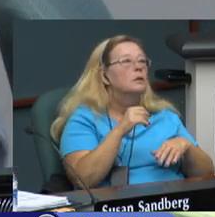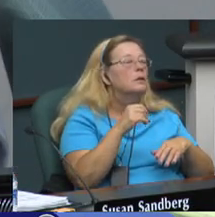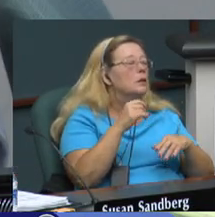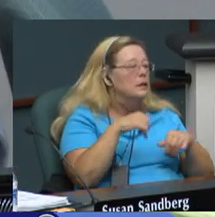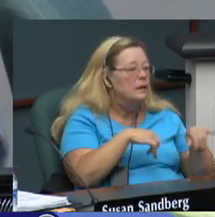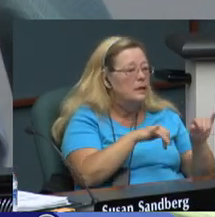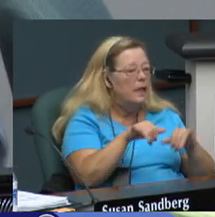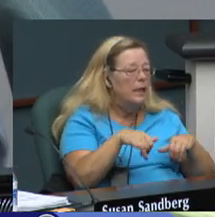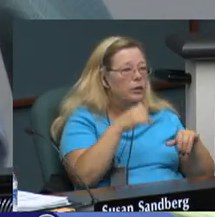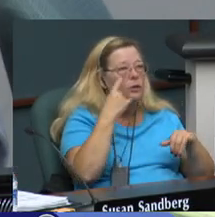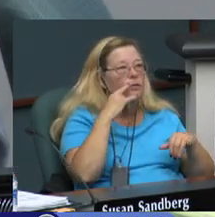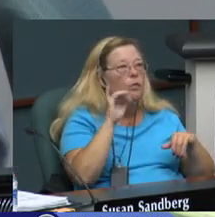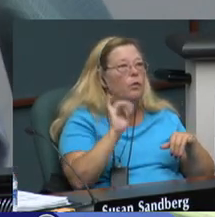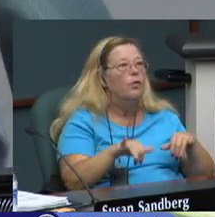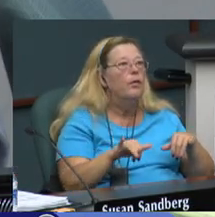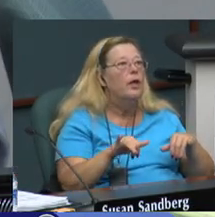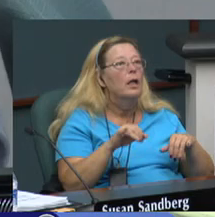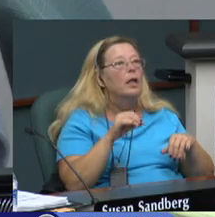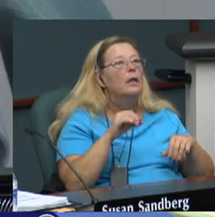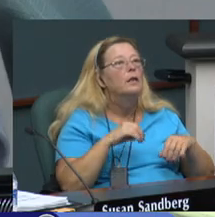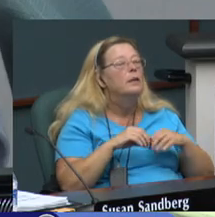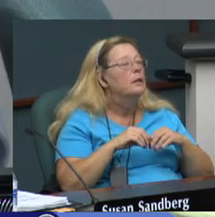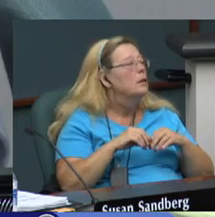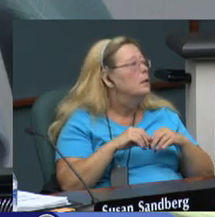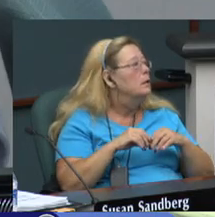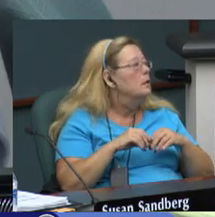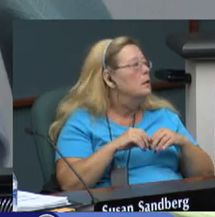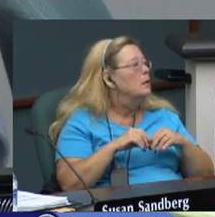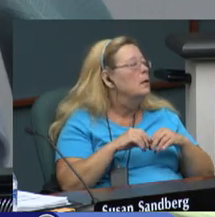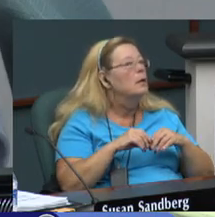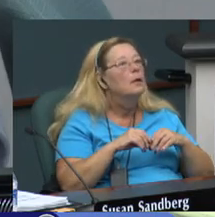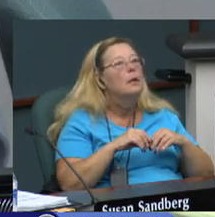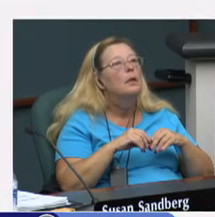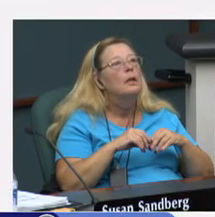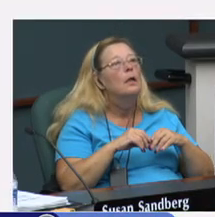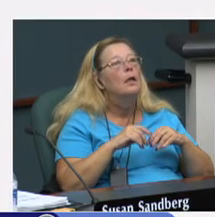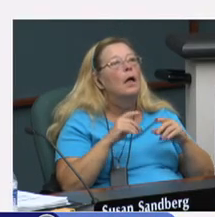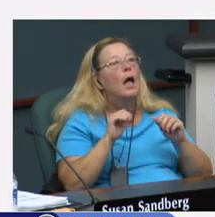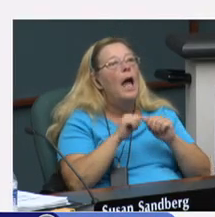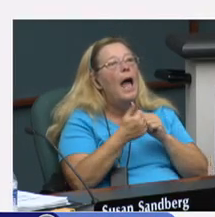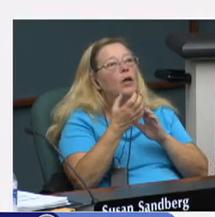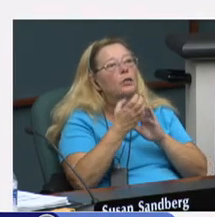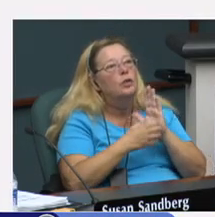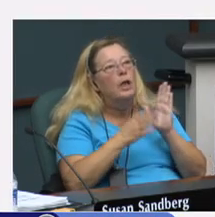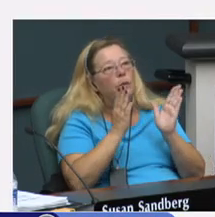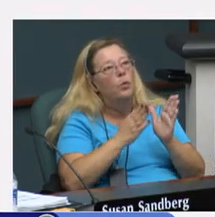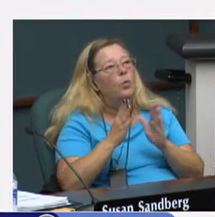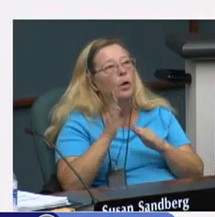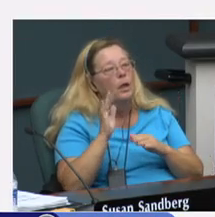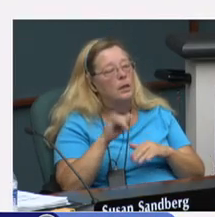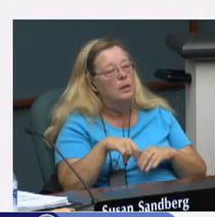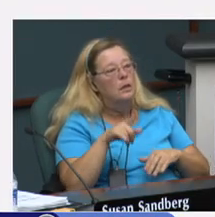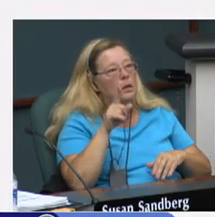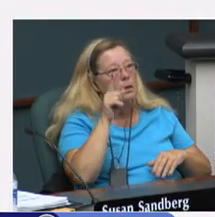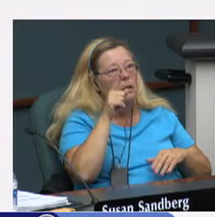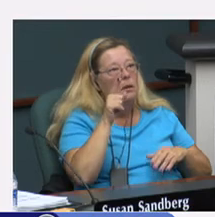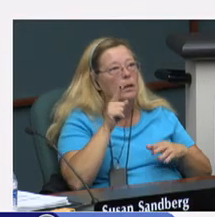in that process this is how the chapter is organized its consolidates all the